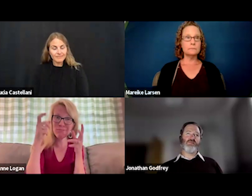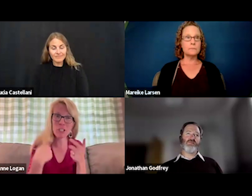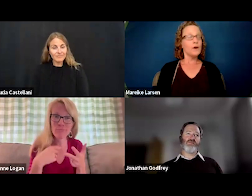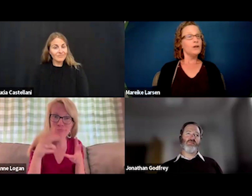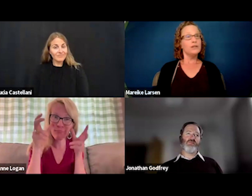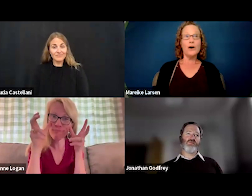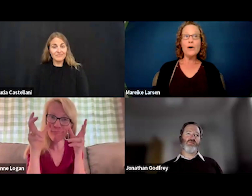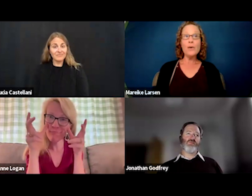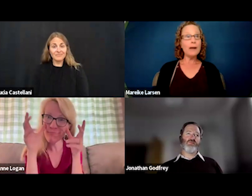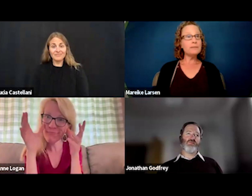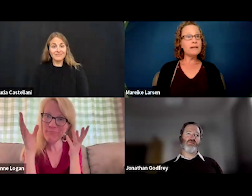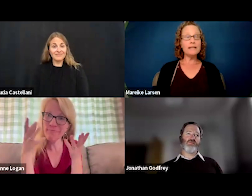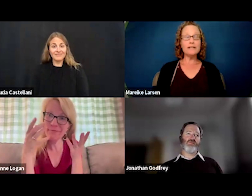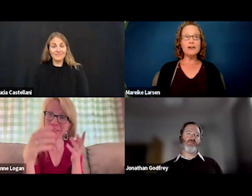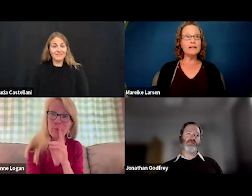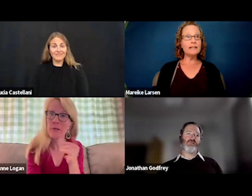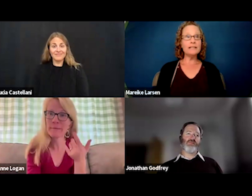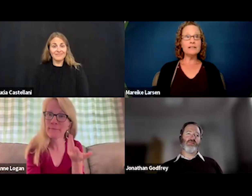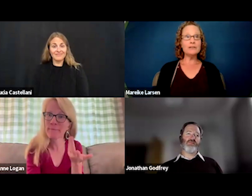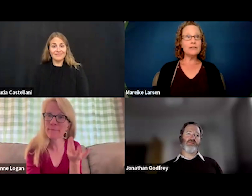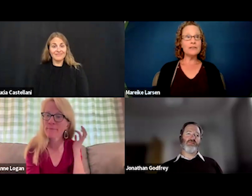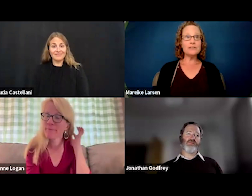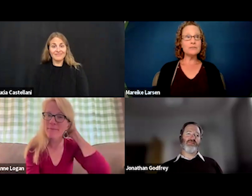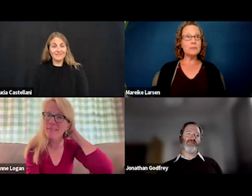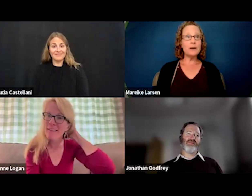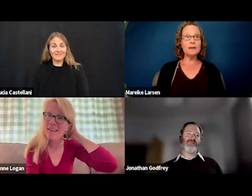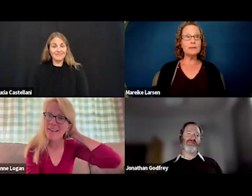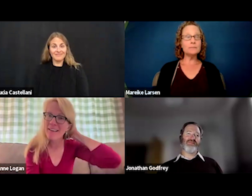No, I'm taking it all in and learning things as well.